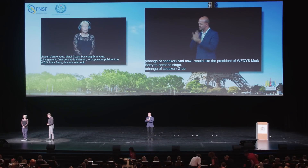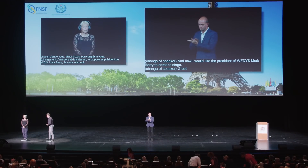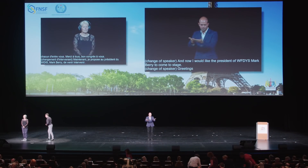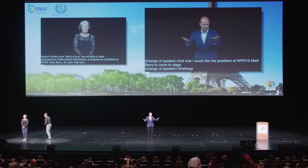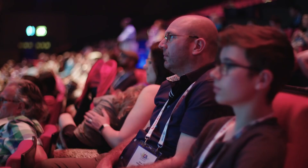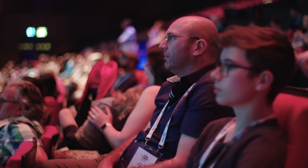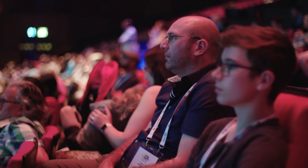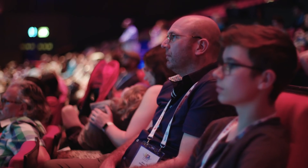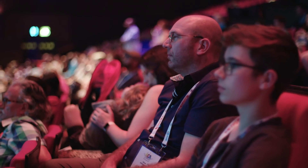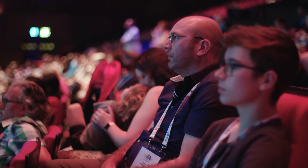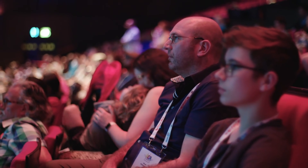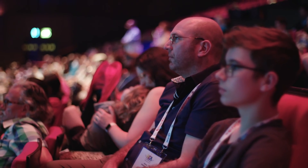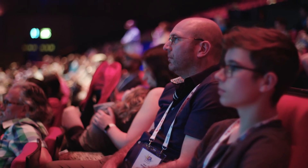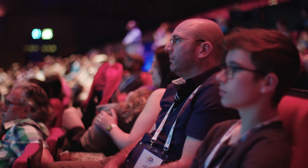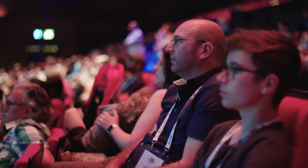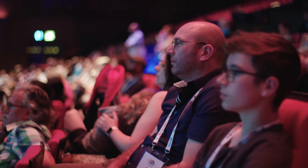Greetings to you all.